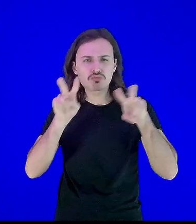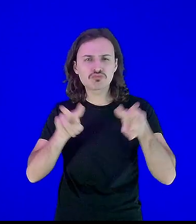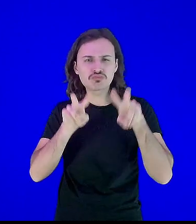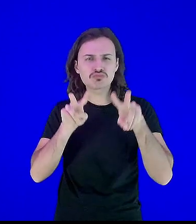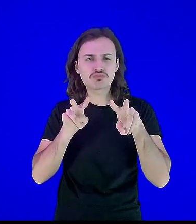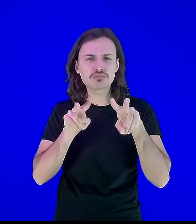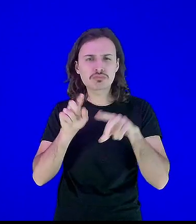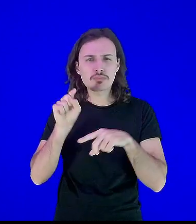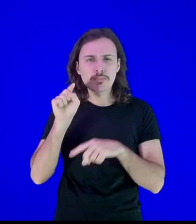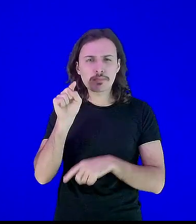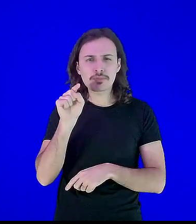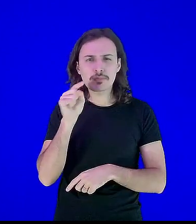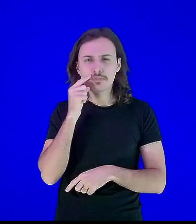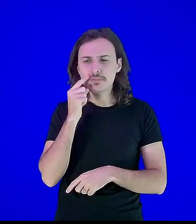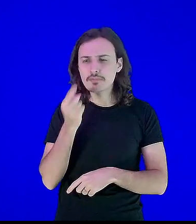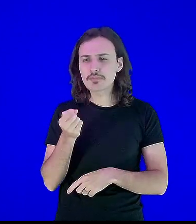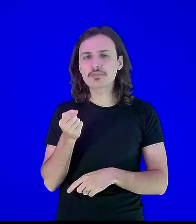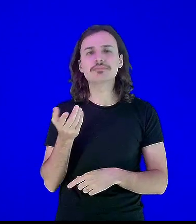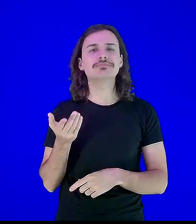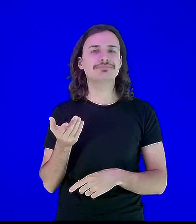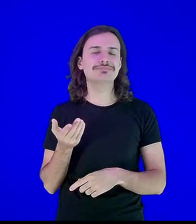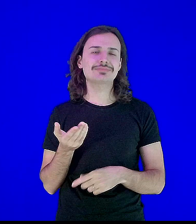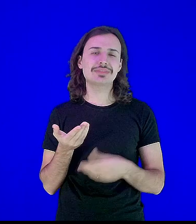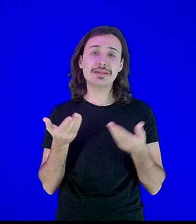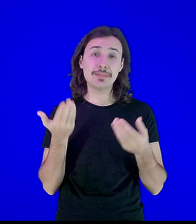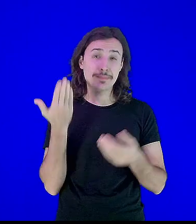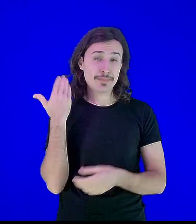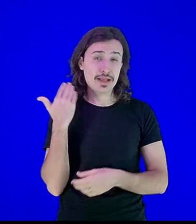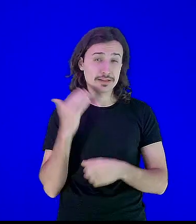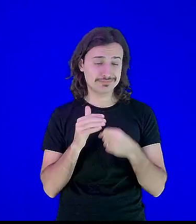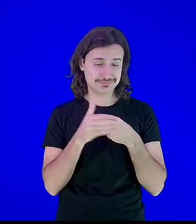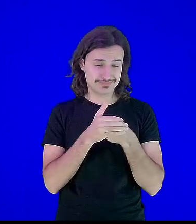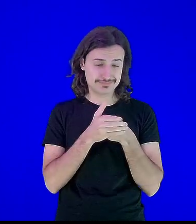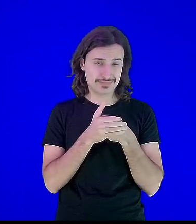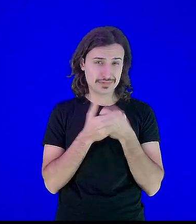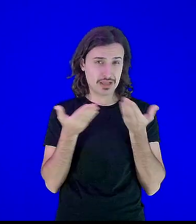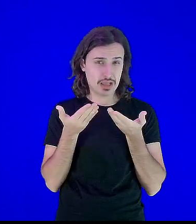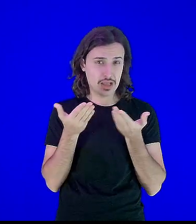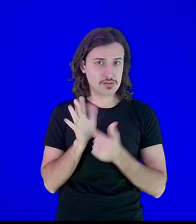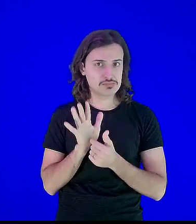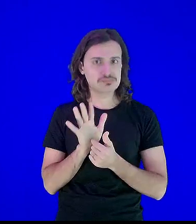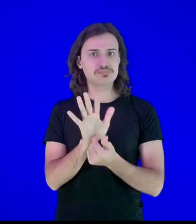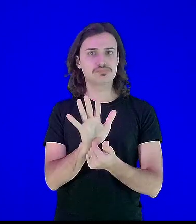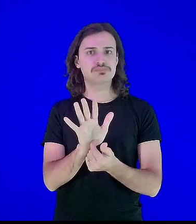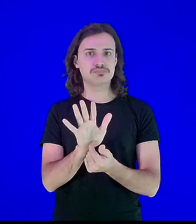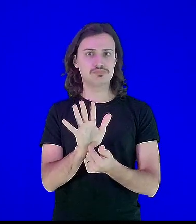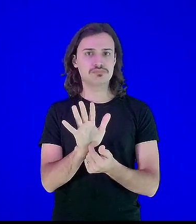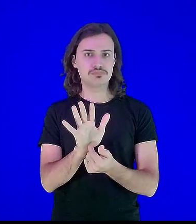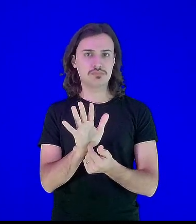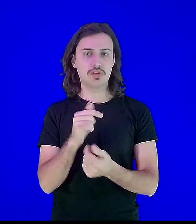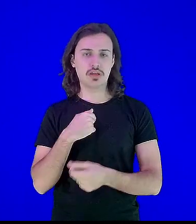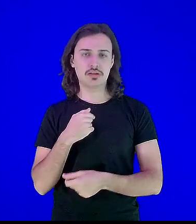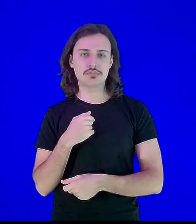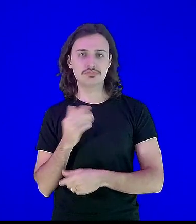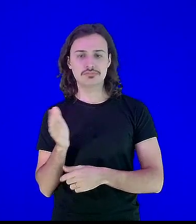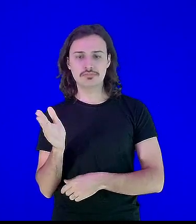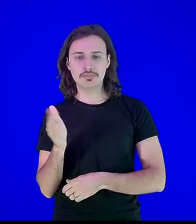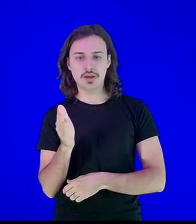Well, you can see I have a bunch of spaces here and also some tabs so I'm going to delete the tabs